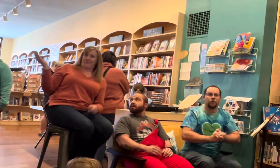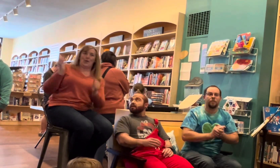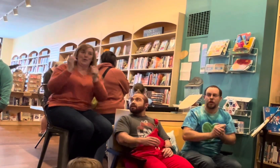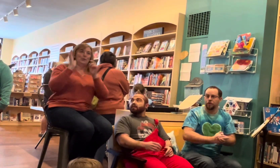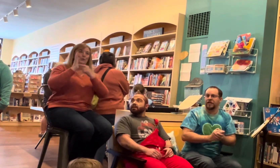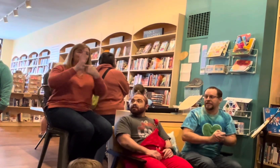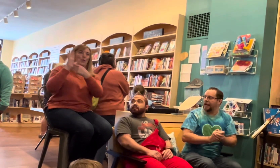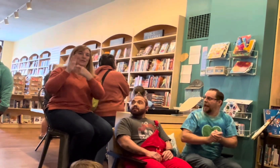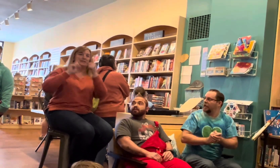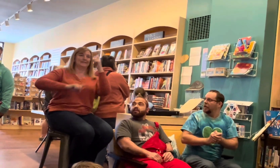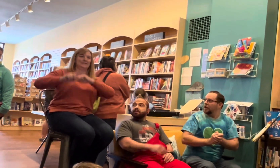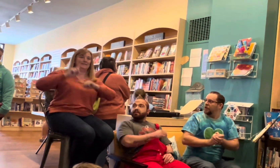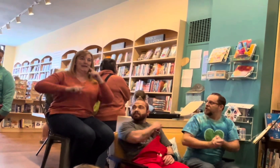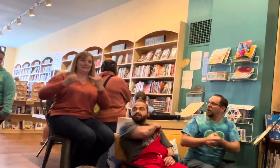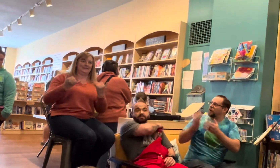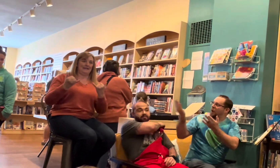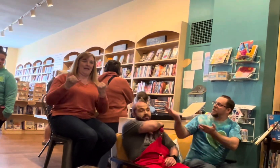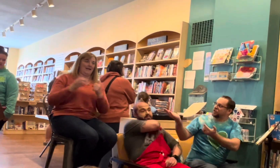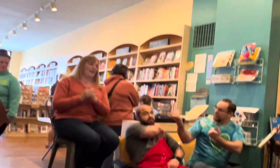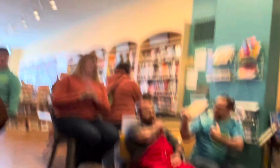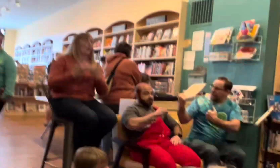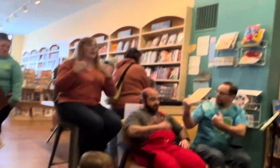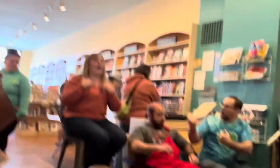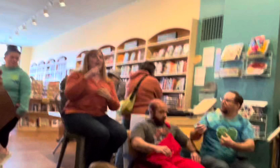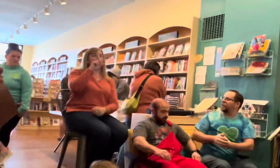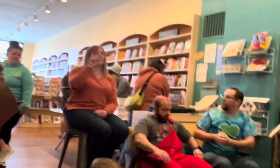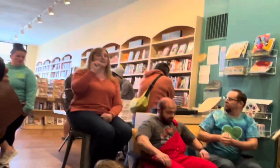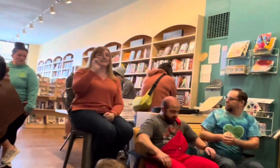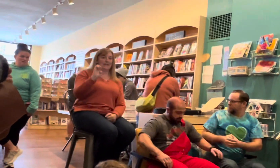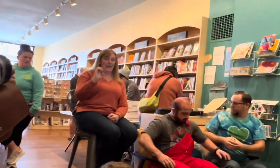that we'll be using today. So, we've got Mr. Zae over here. BUSTER: Are we going to be able